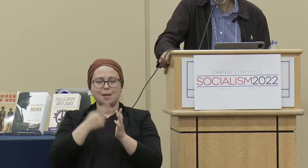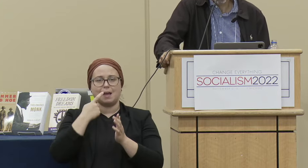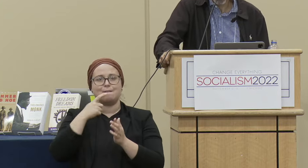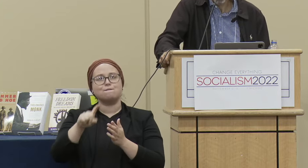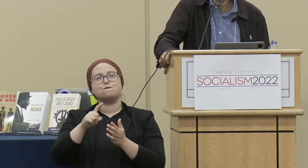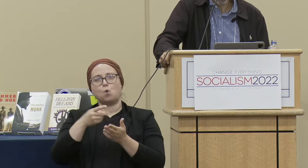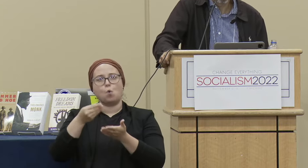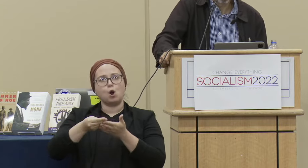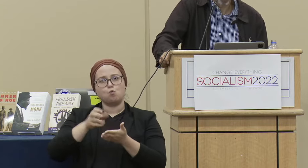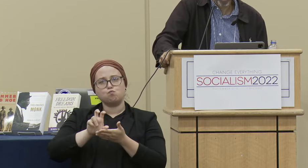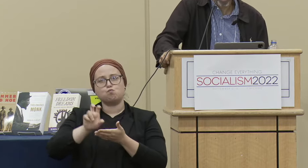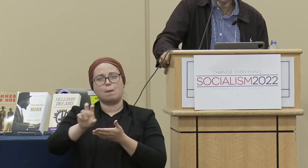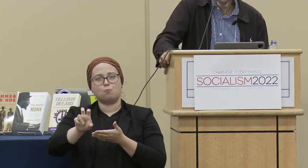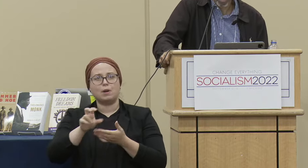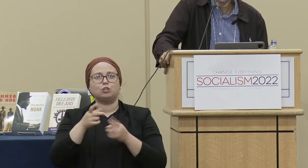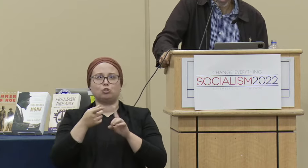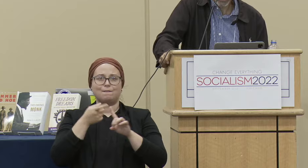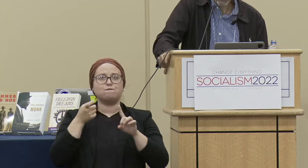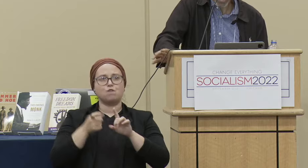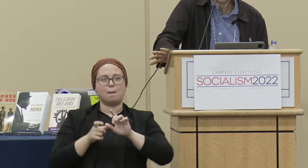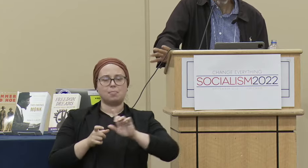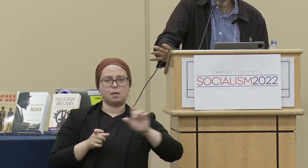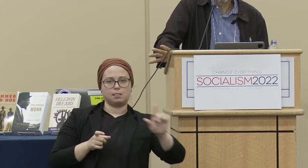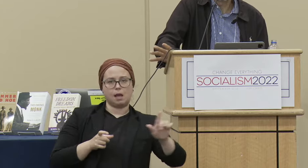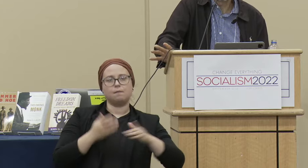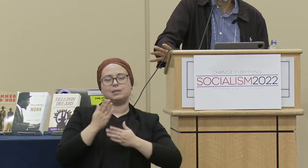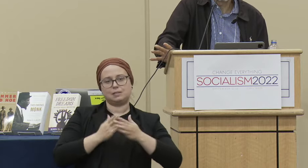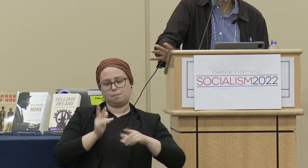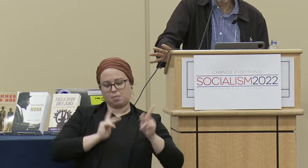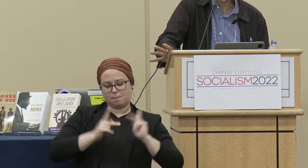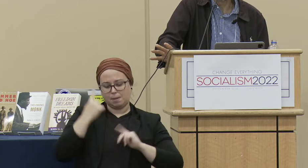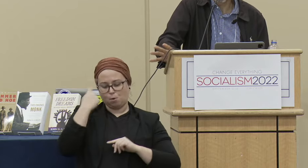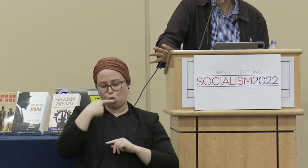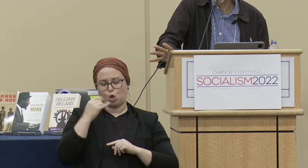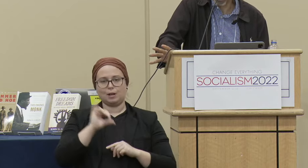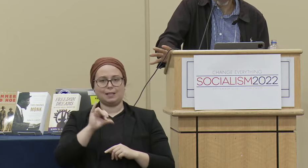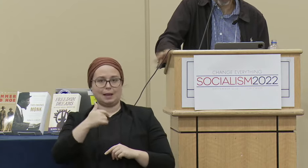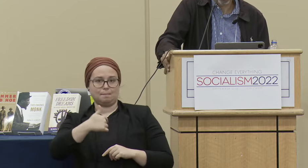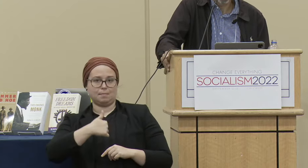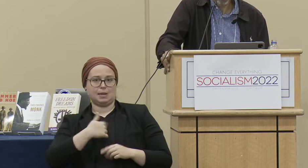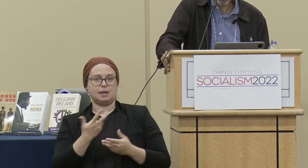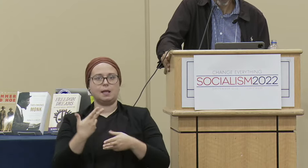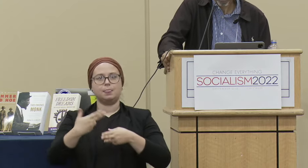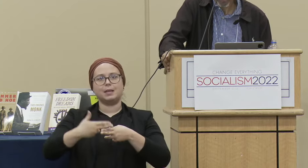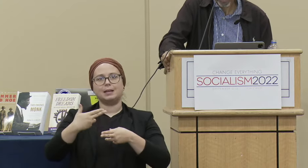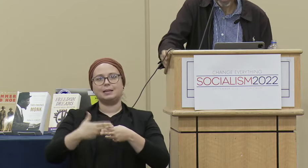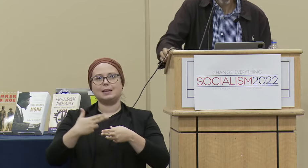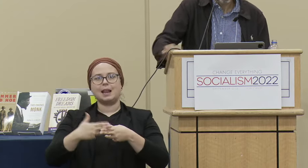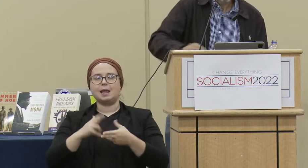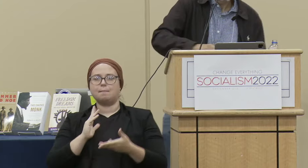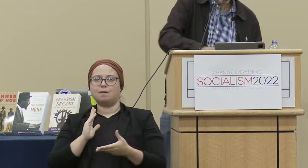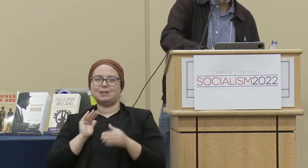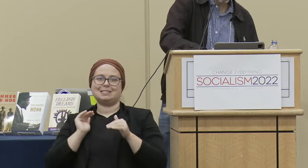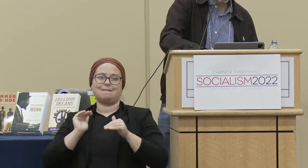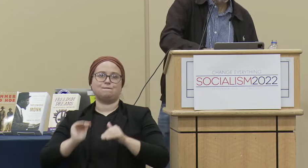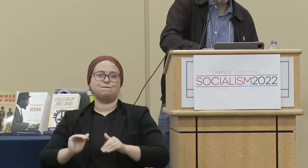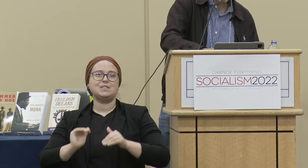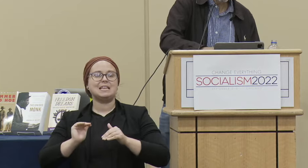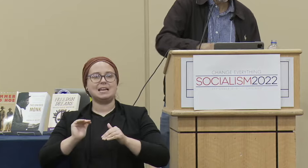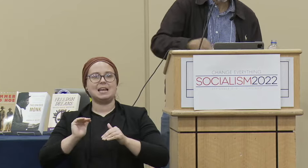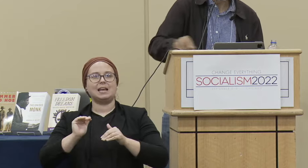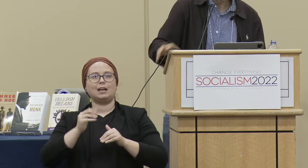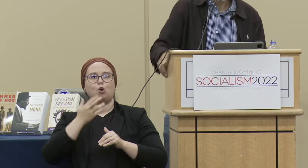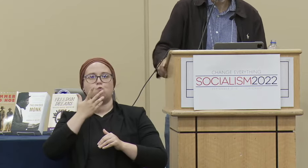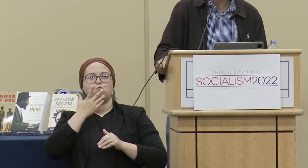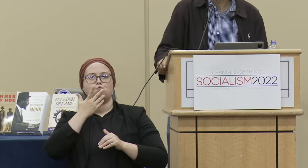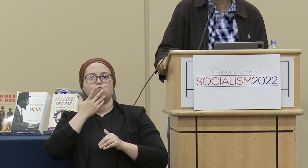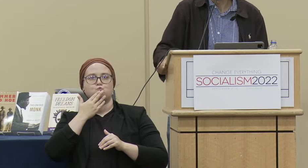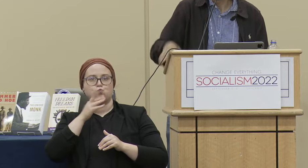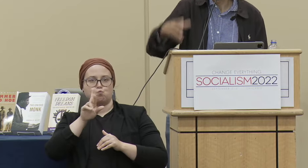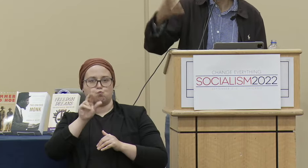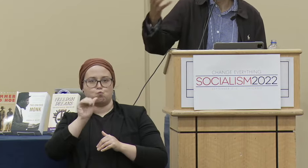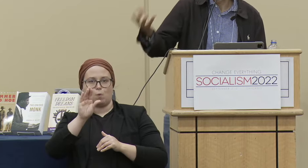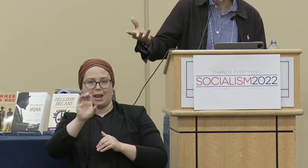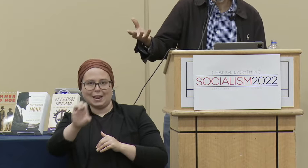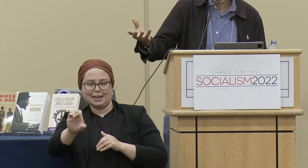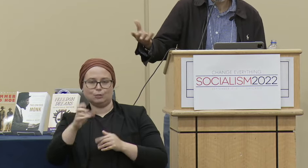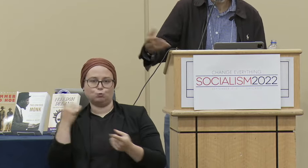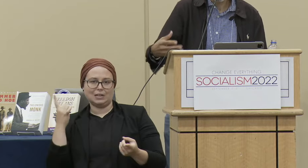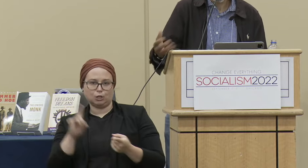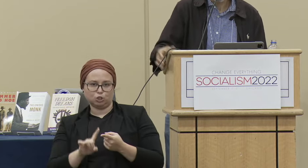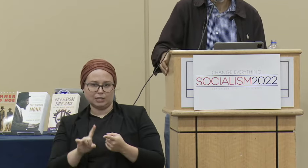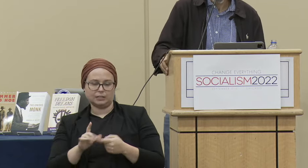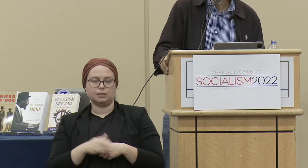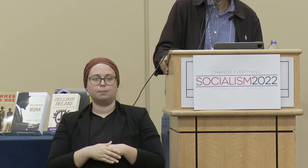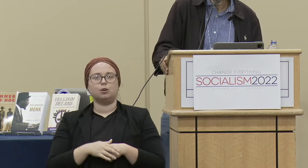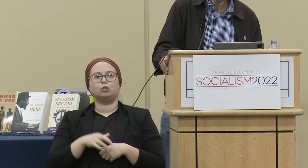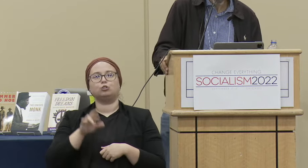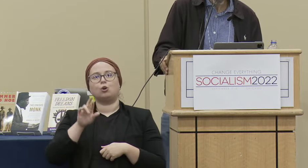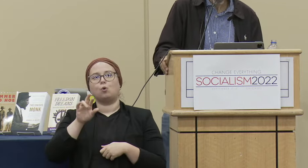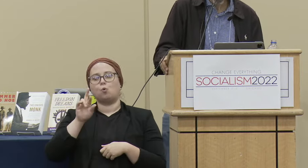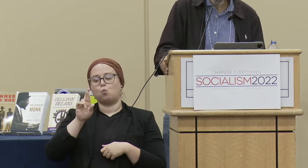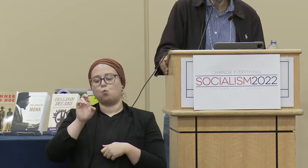of reparations coming from a segment of the left